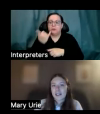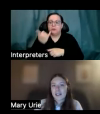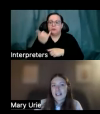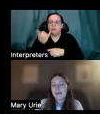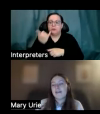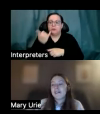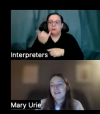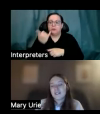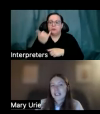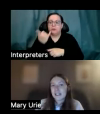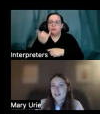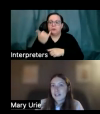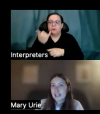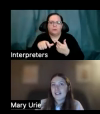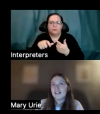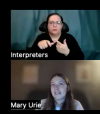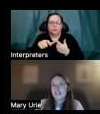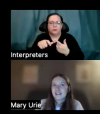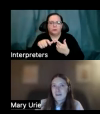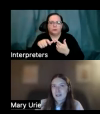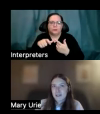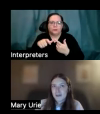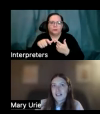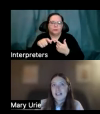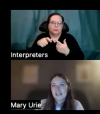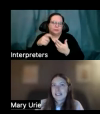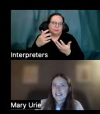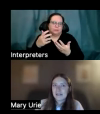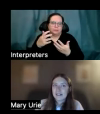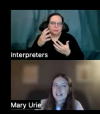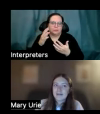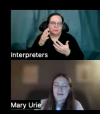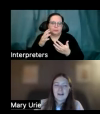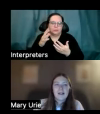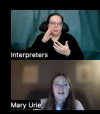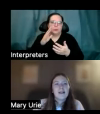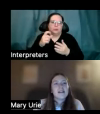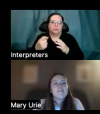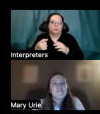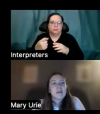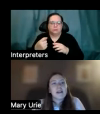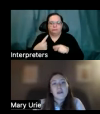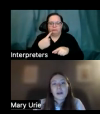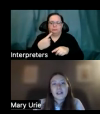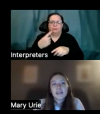check their email, they'll just get a notification from their social media and see it right then. Another way you can